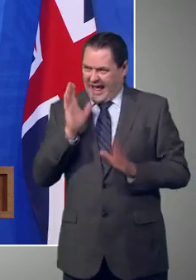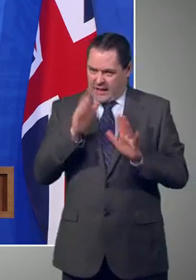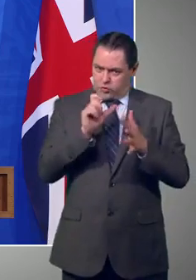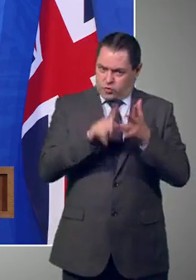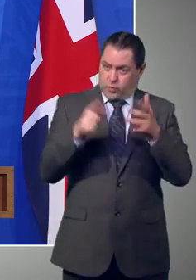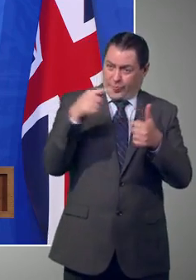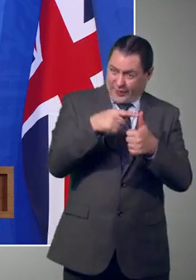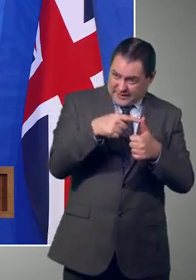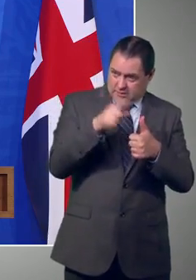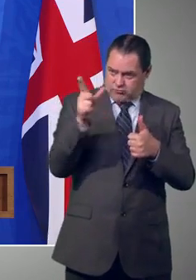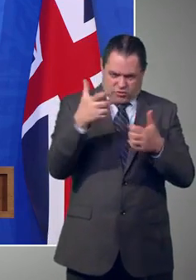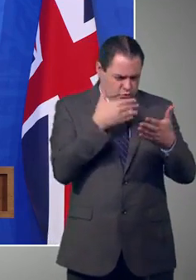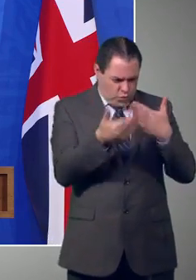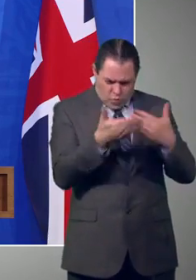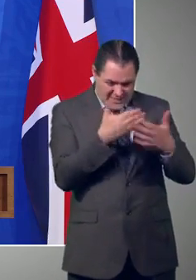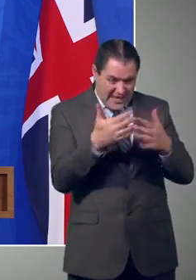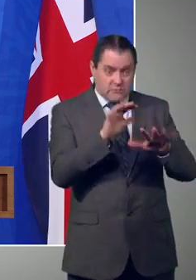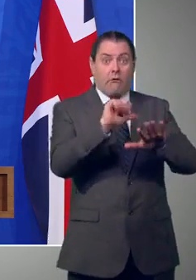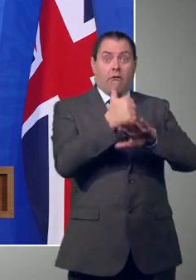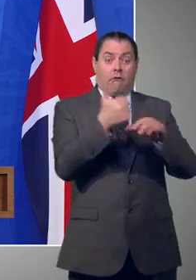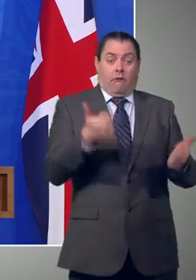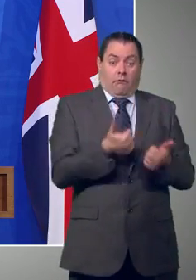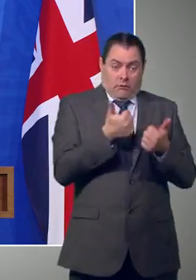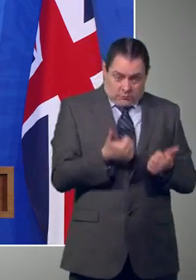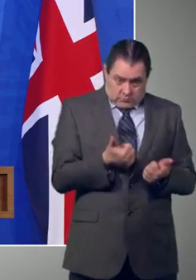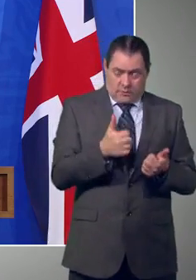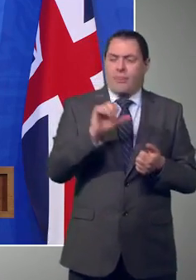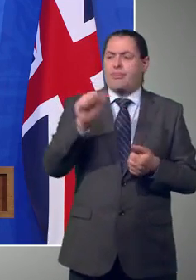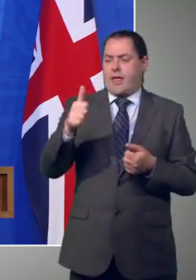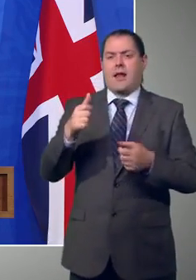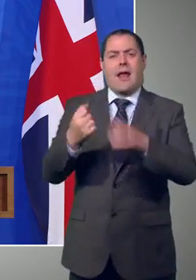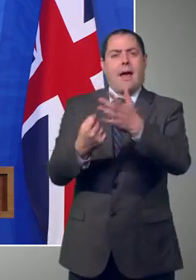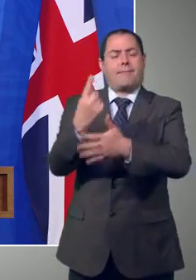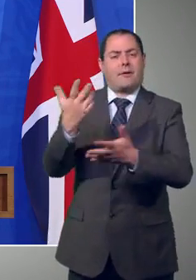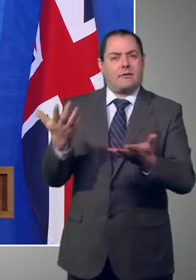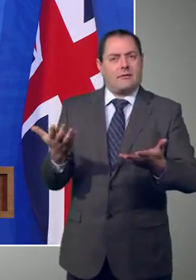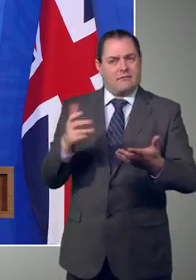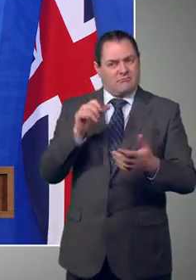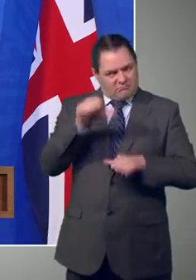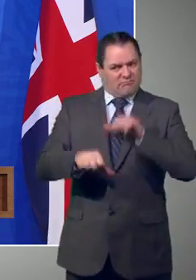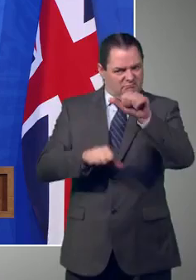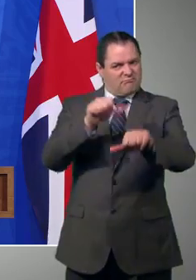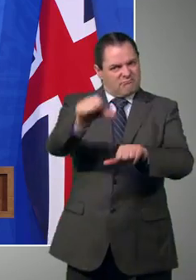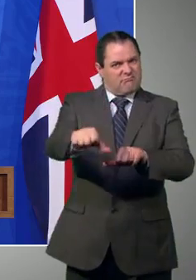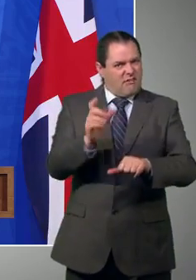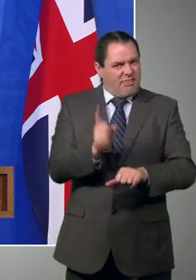and then you can put the policy in place and you know there'll